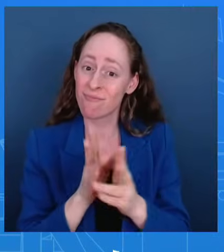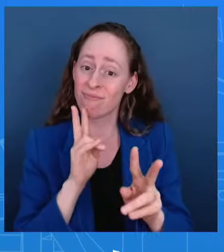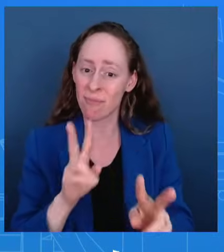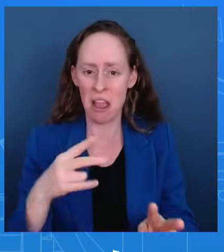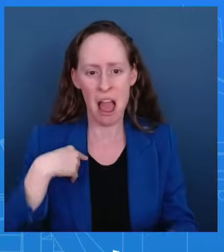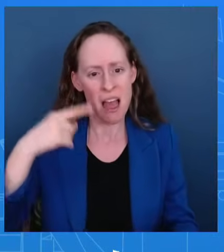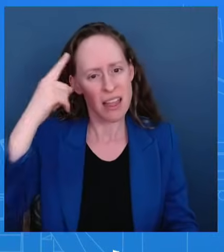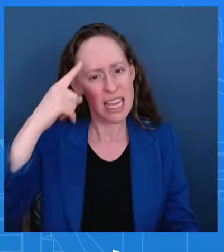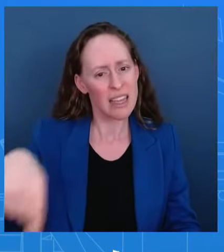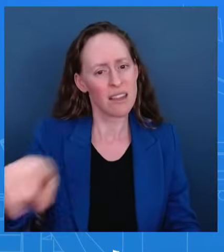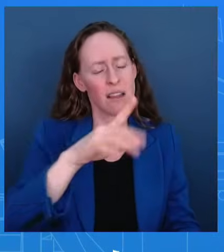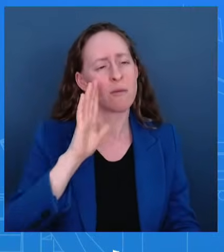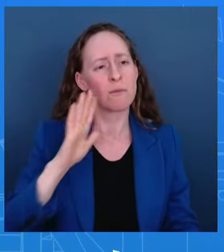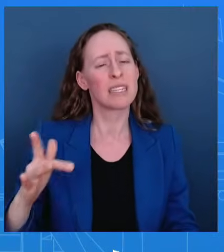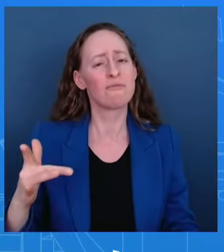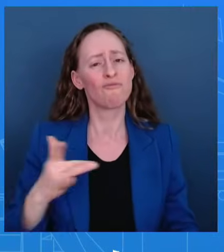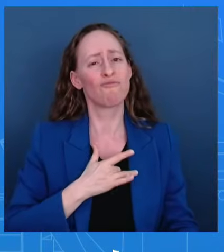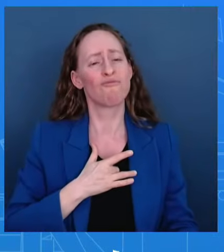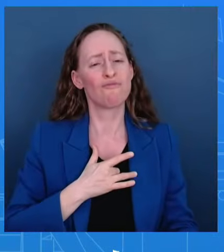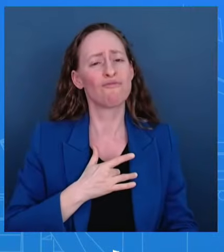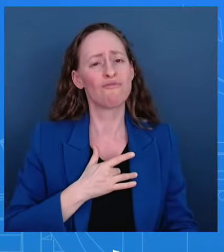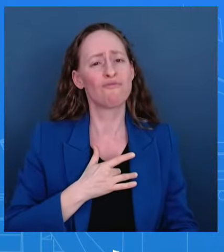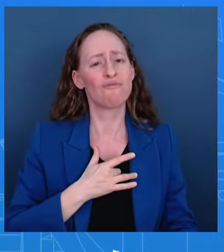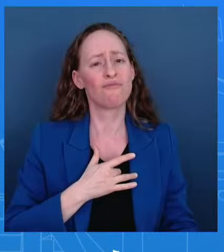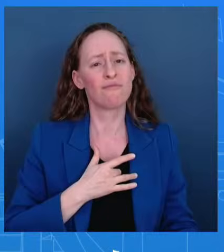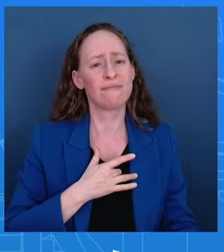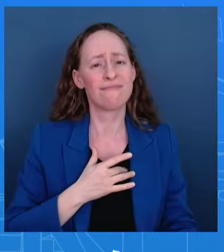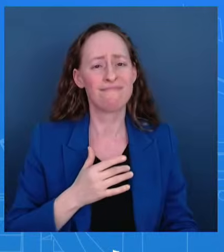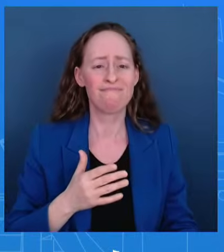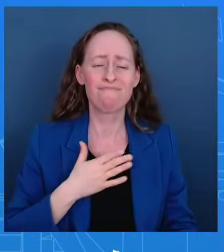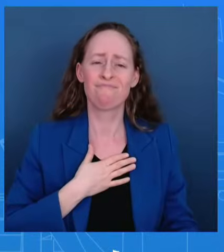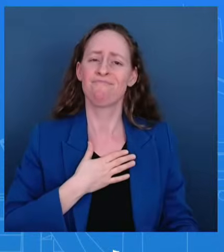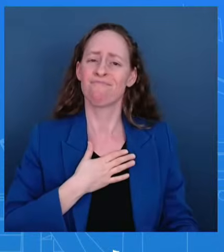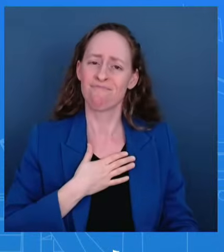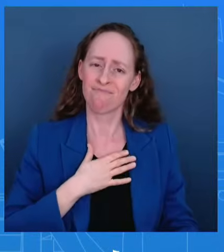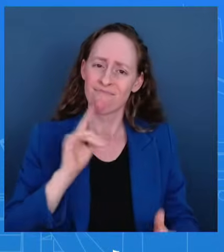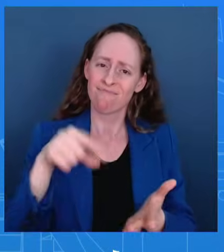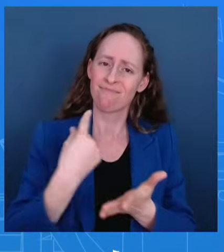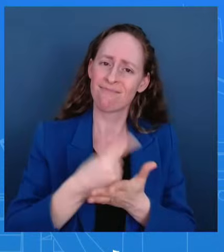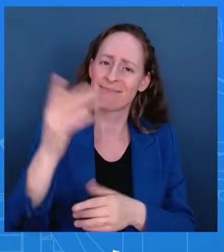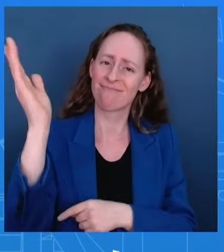I think it will meet the moment. And I think you will hear directly from the President